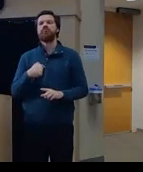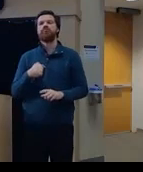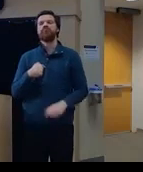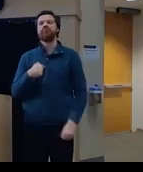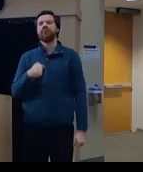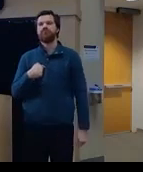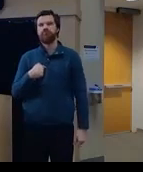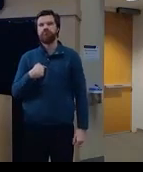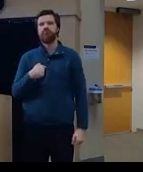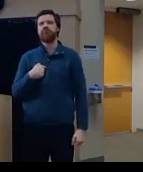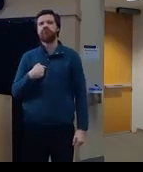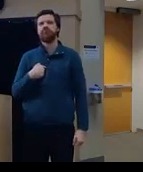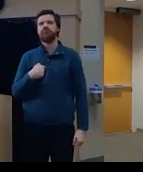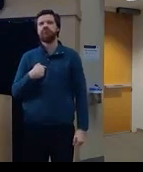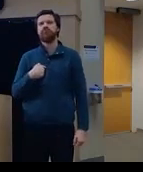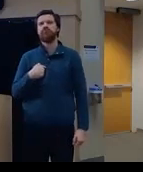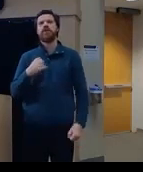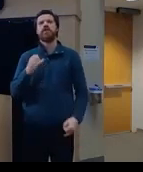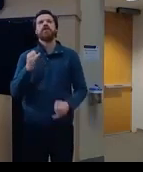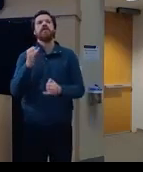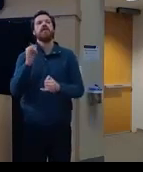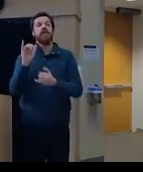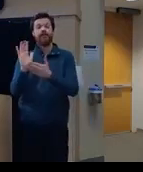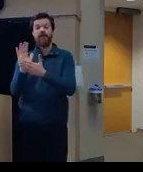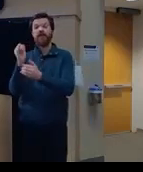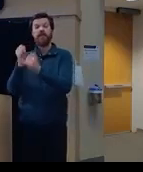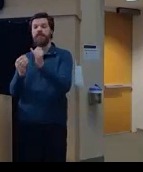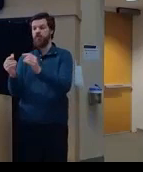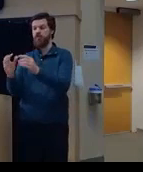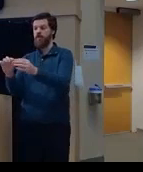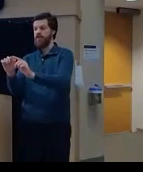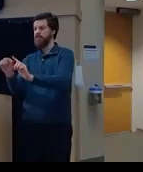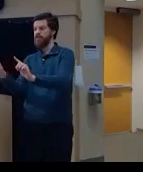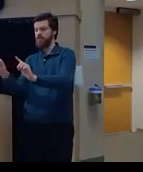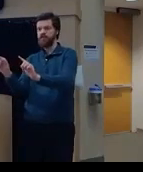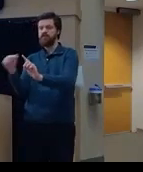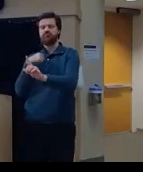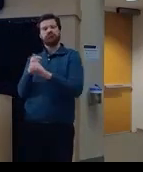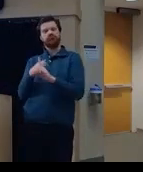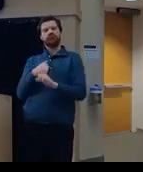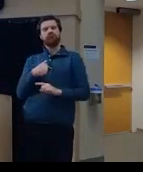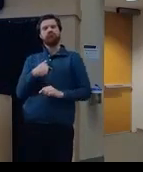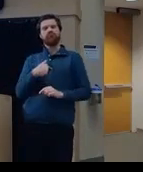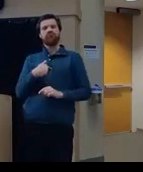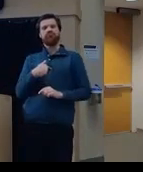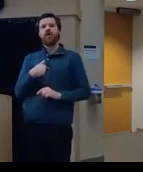commentary um in those the last few moments of video around um the context of the apology sort